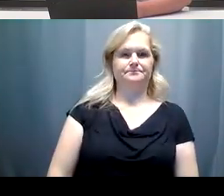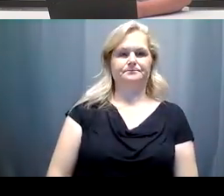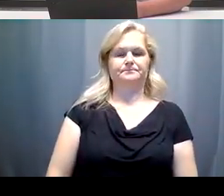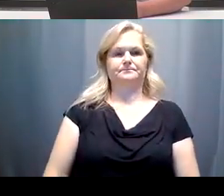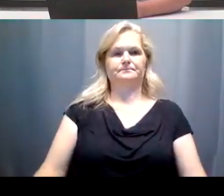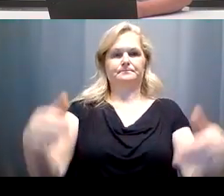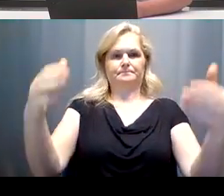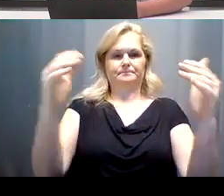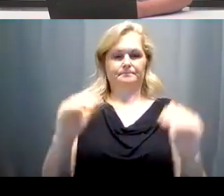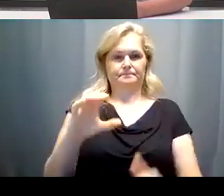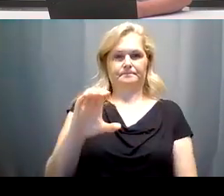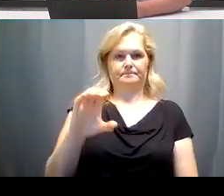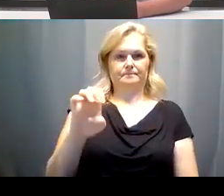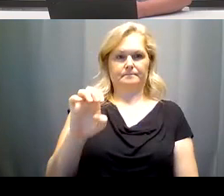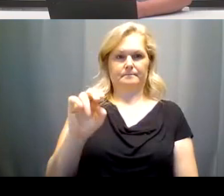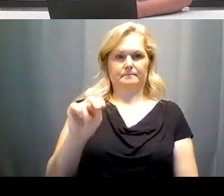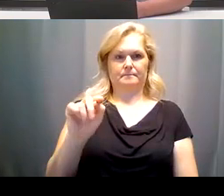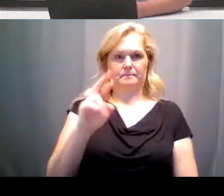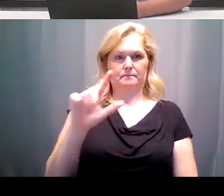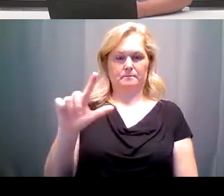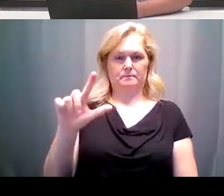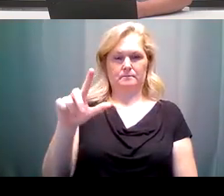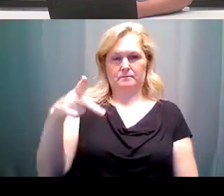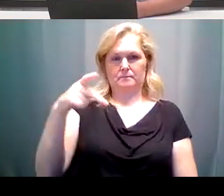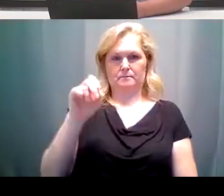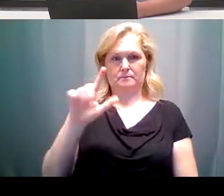Next one is central poll supervisor